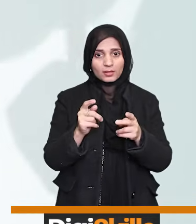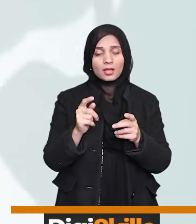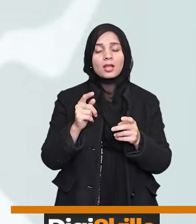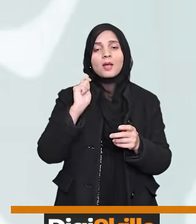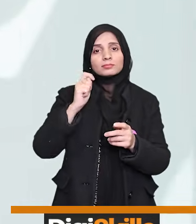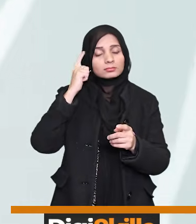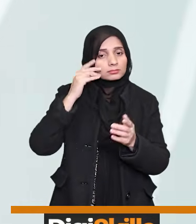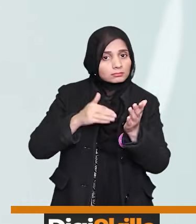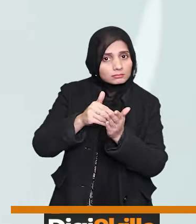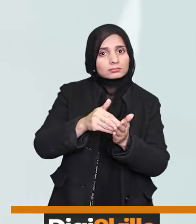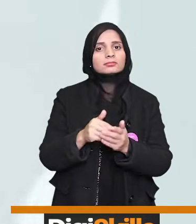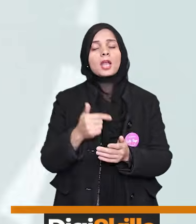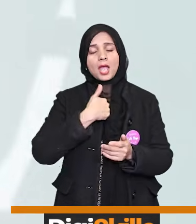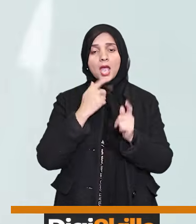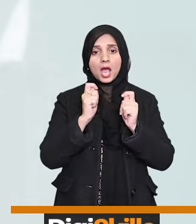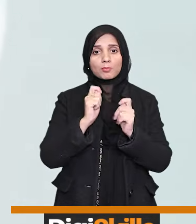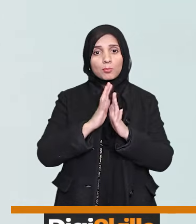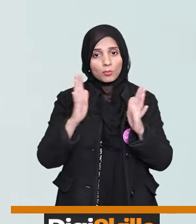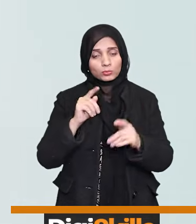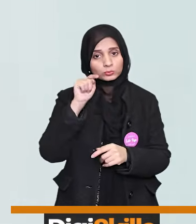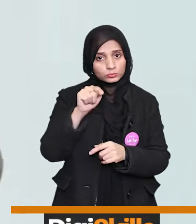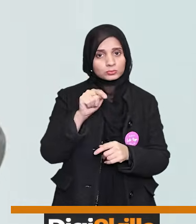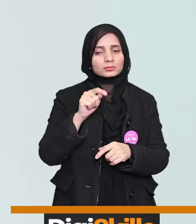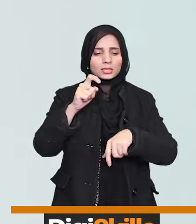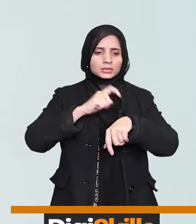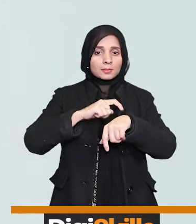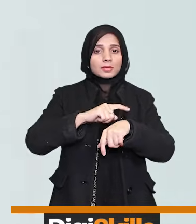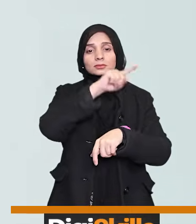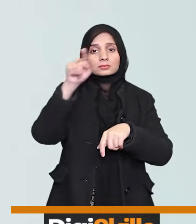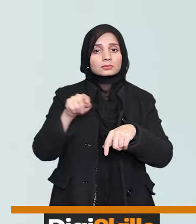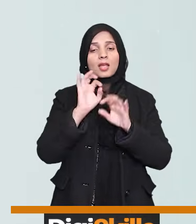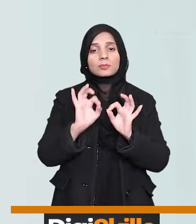as I said earlier that whatever I am doing I have to do this with such discipline.